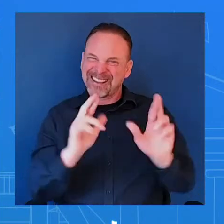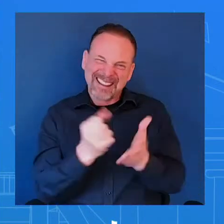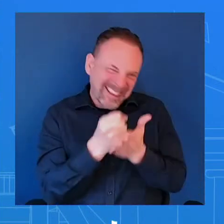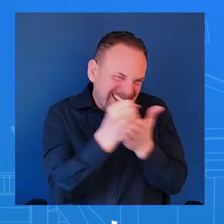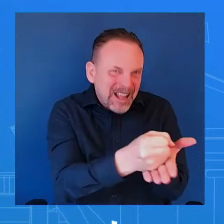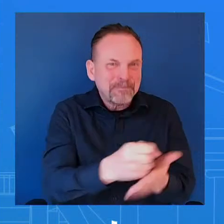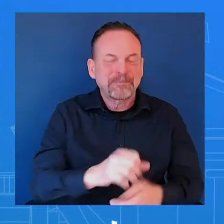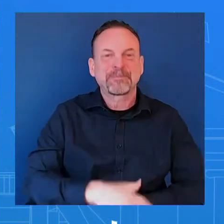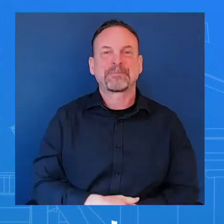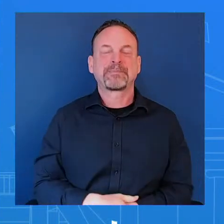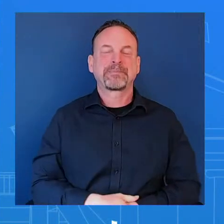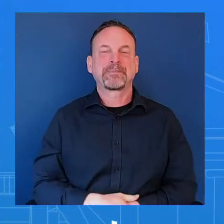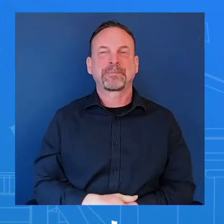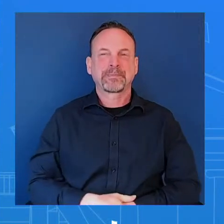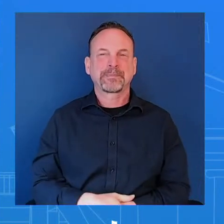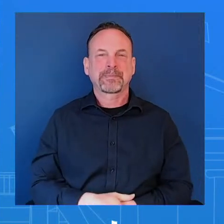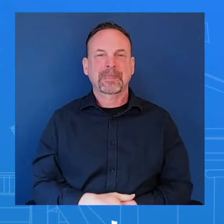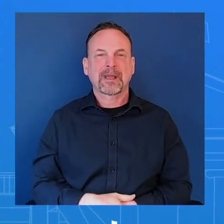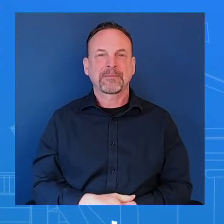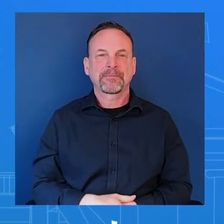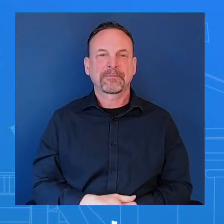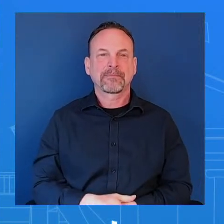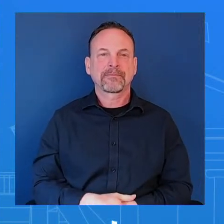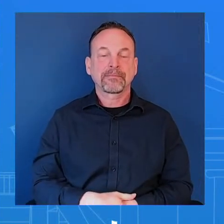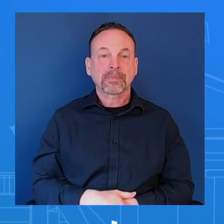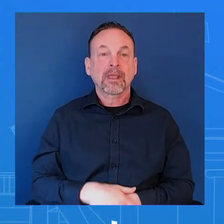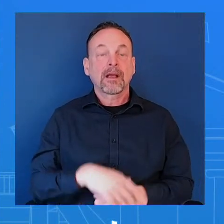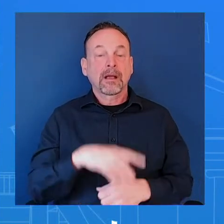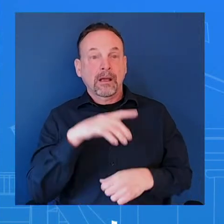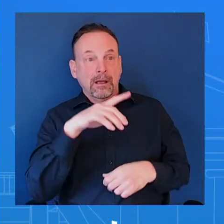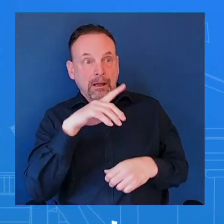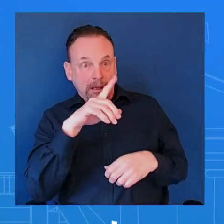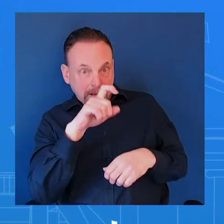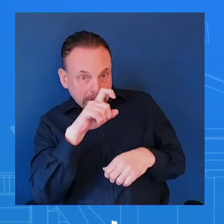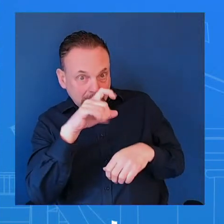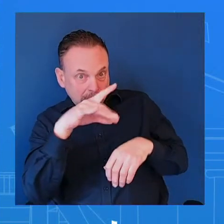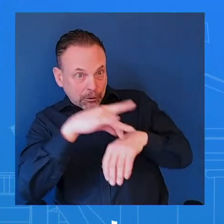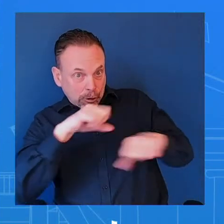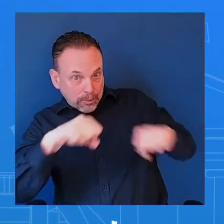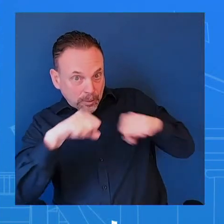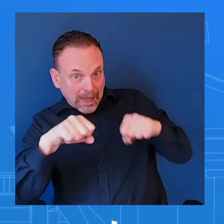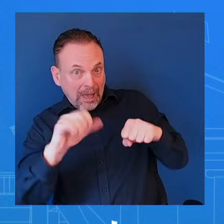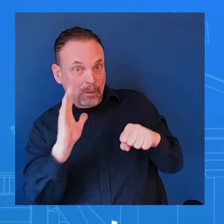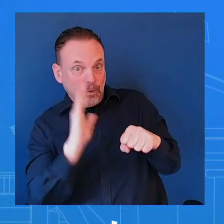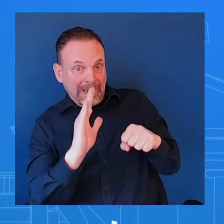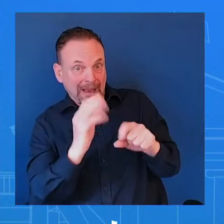that the earthquake will affect the visits next week by the leaders of Japan and the Philippines for the summit?